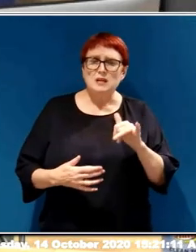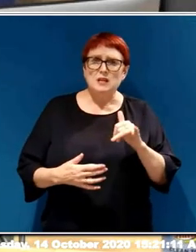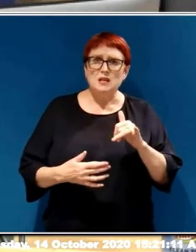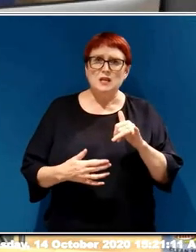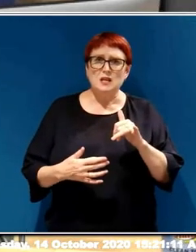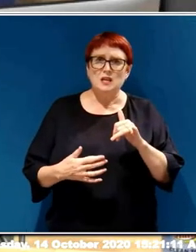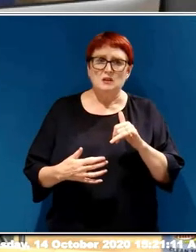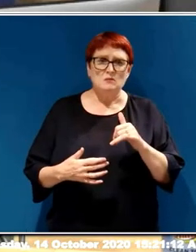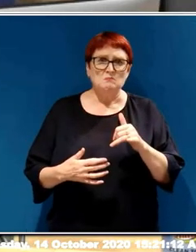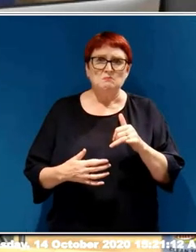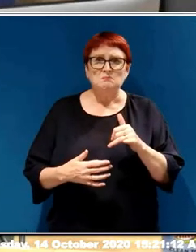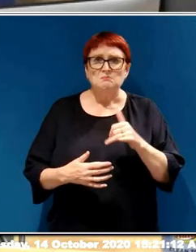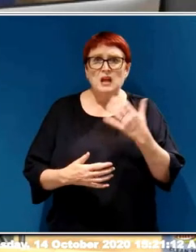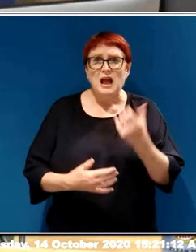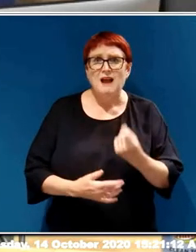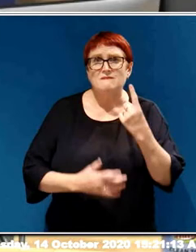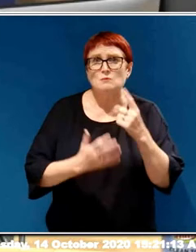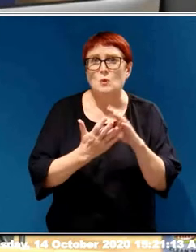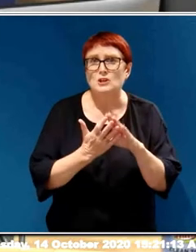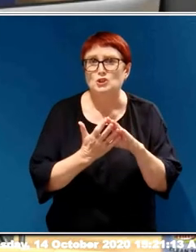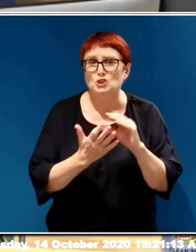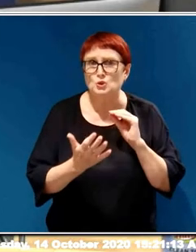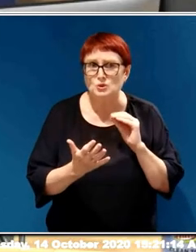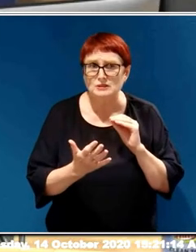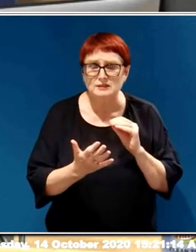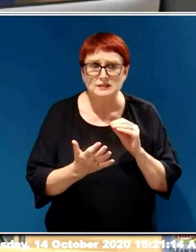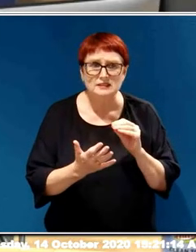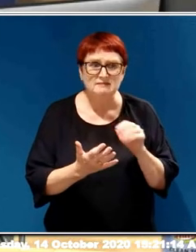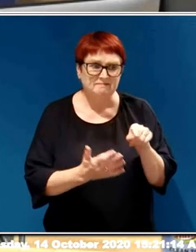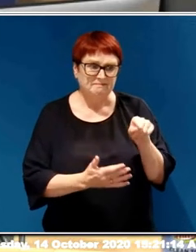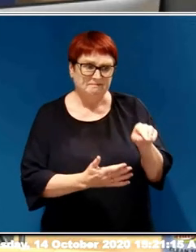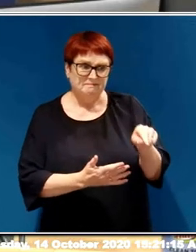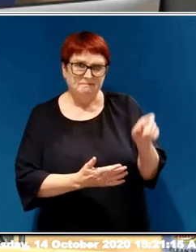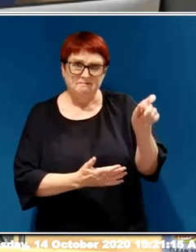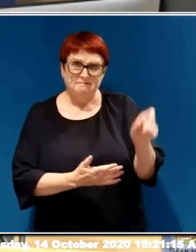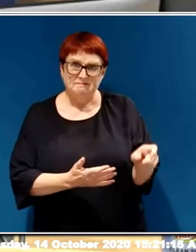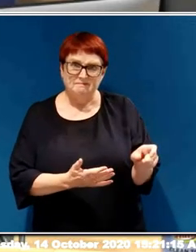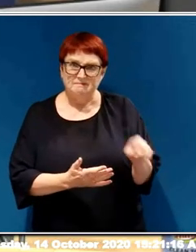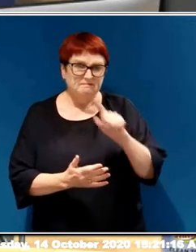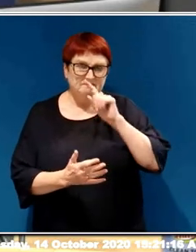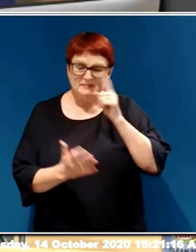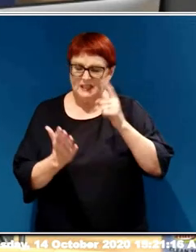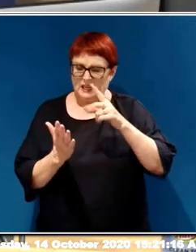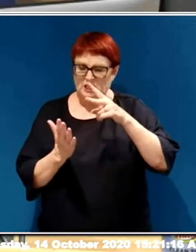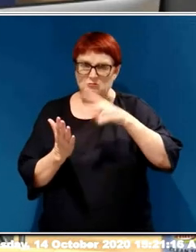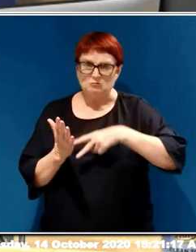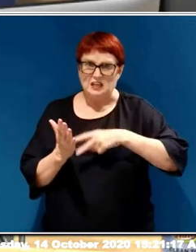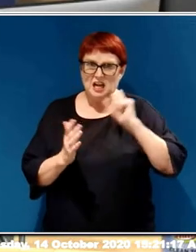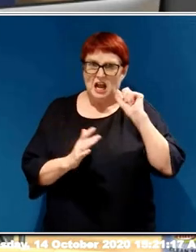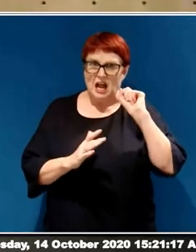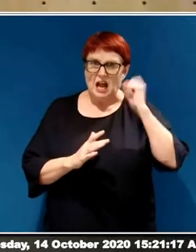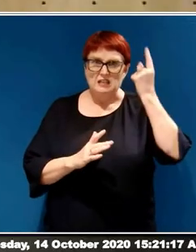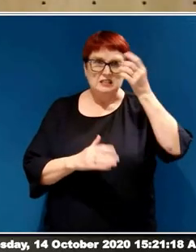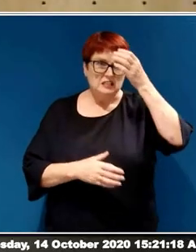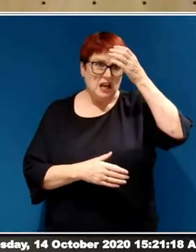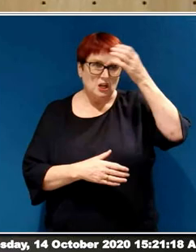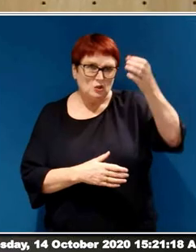and concepts in that novel are just not possible? Thank you for the question. What adjustment are you going to do then?